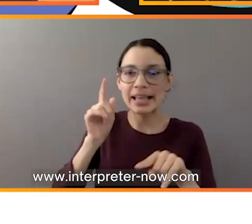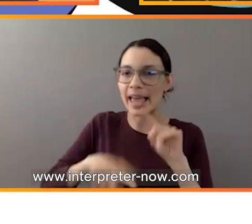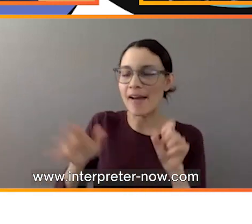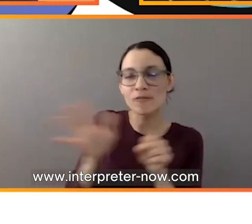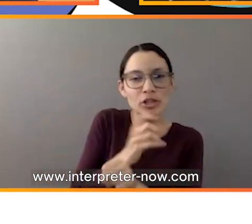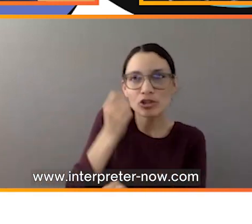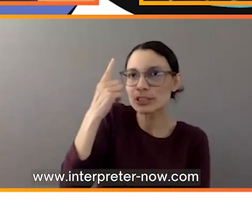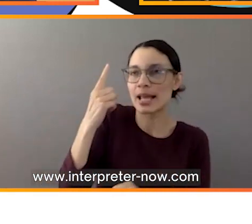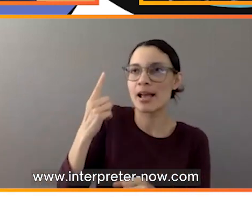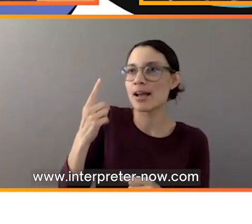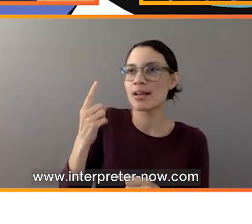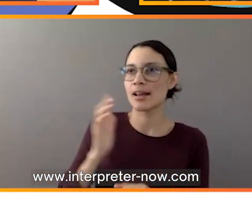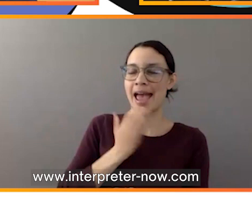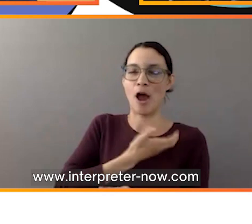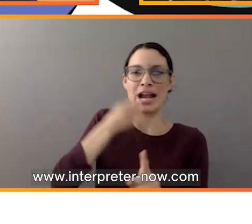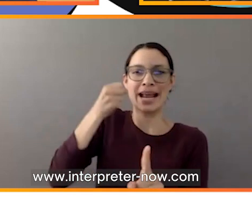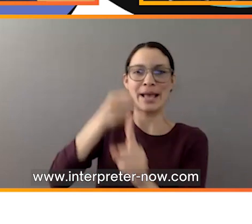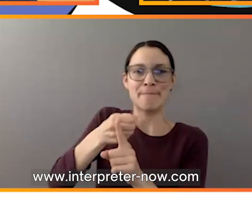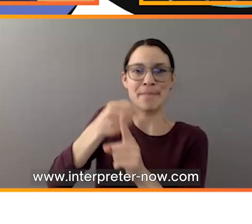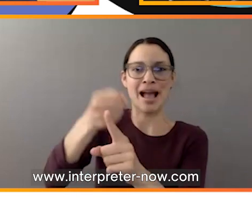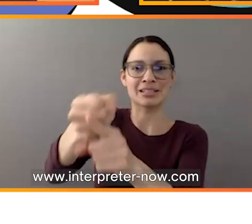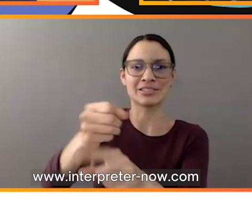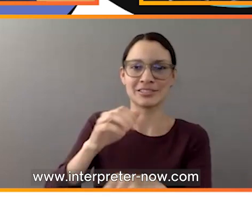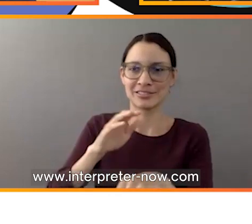individuals and organizations, on the industry.